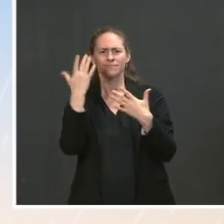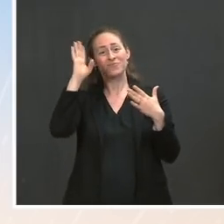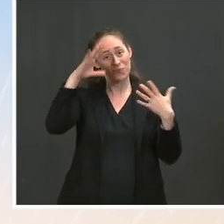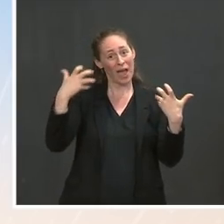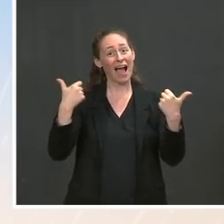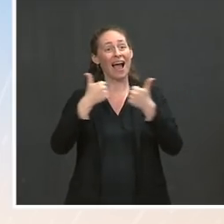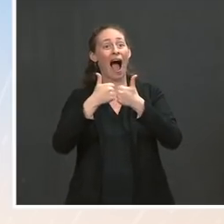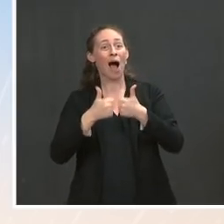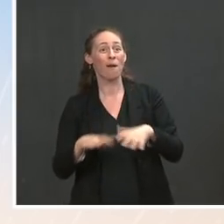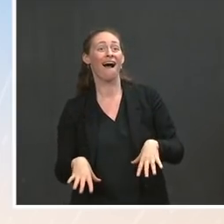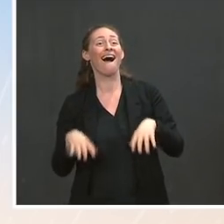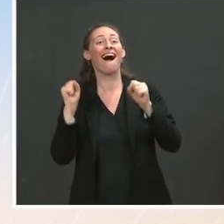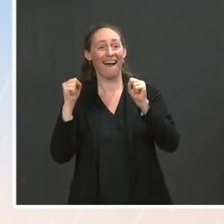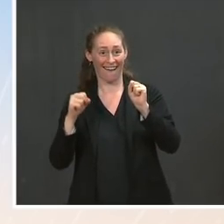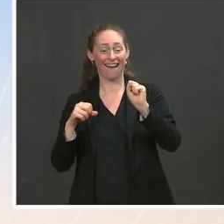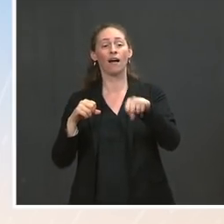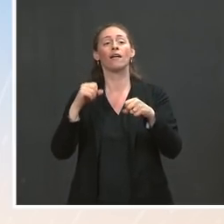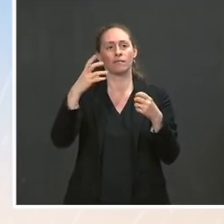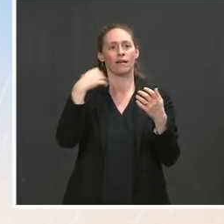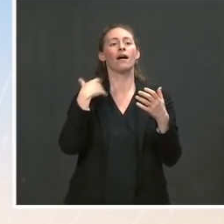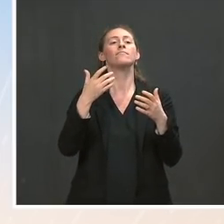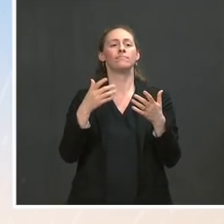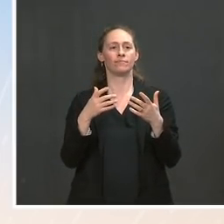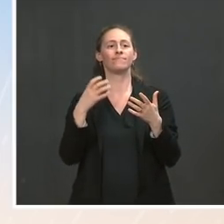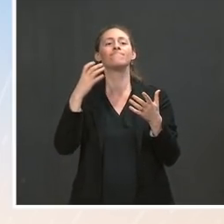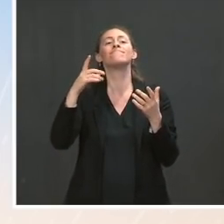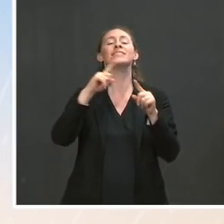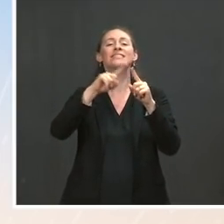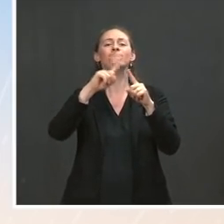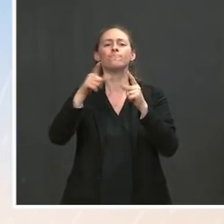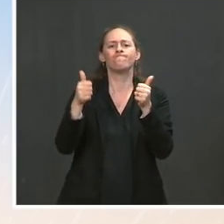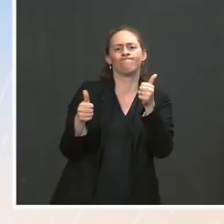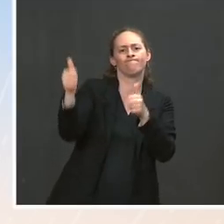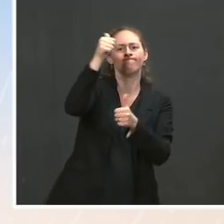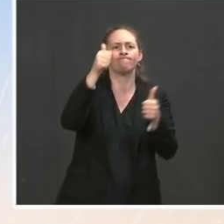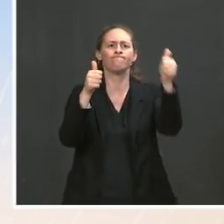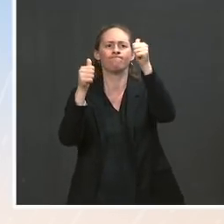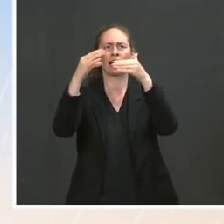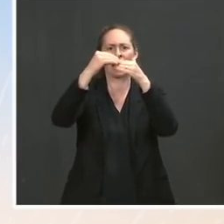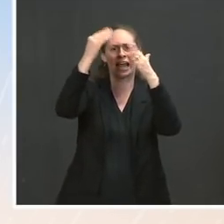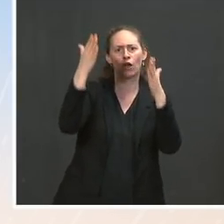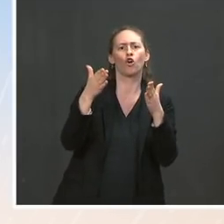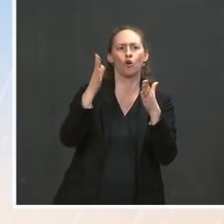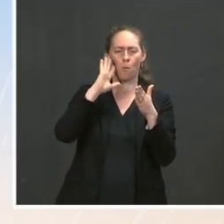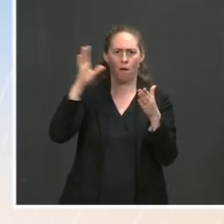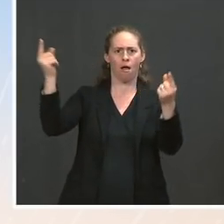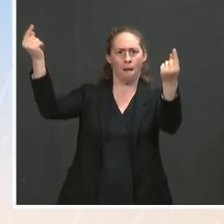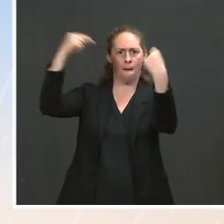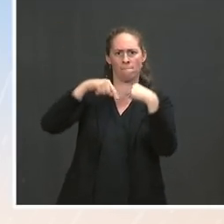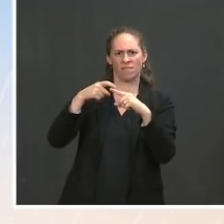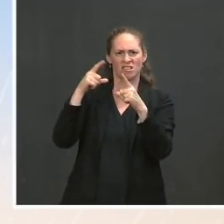The date has not been formally set yet. And beyond that, I don't have any predictions on what the president's travel will look like this summer.